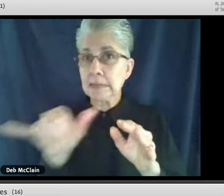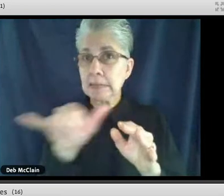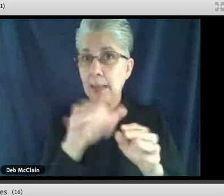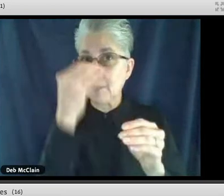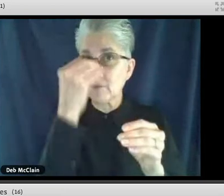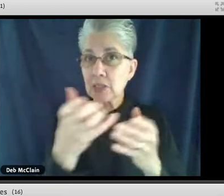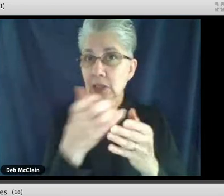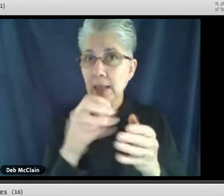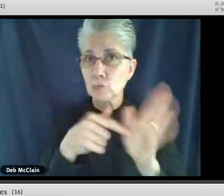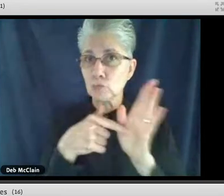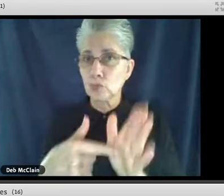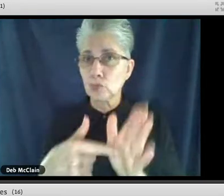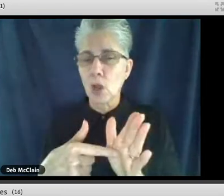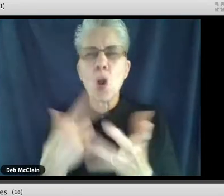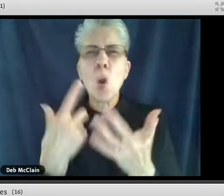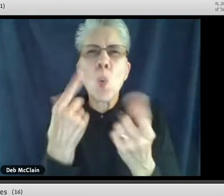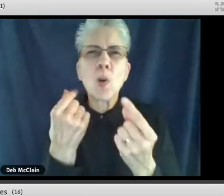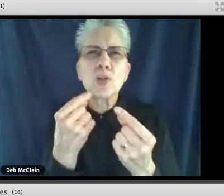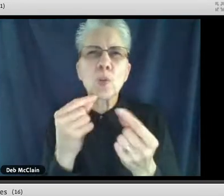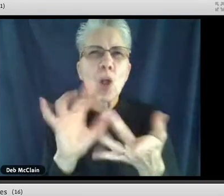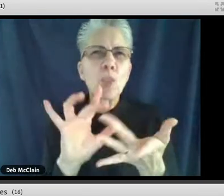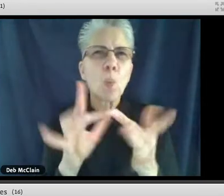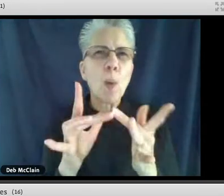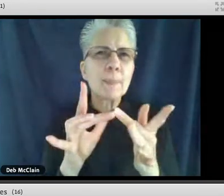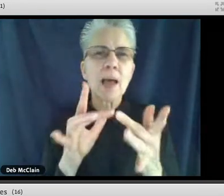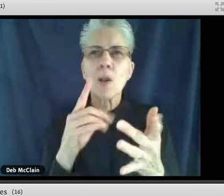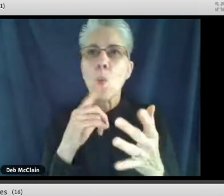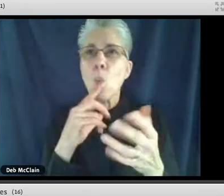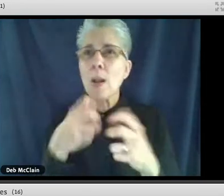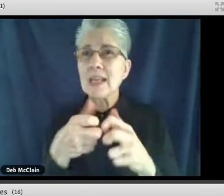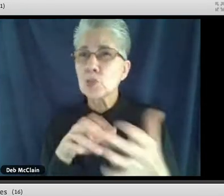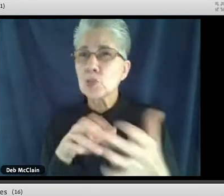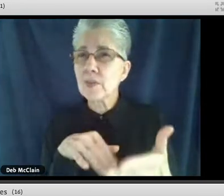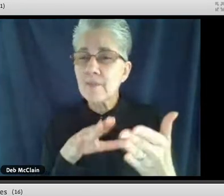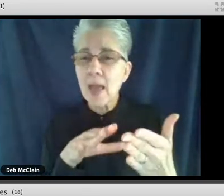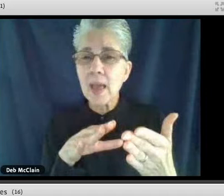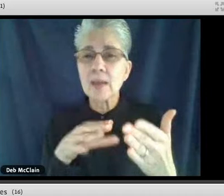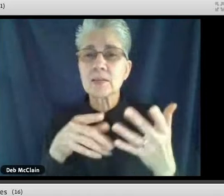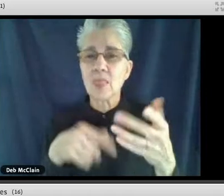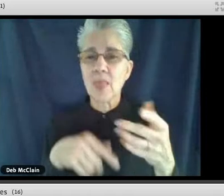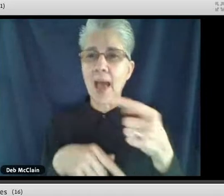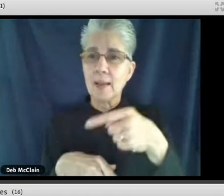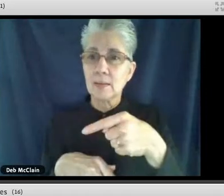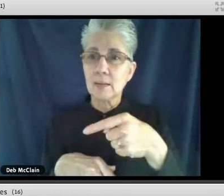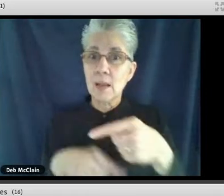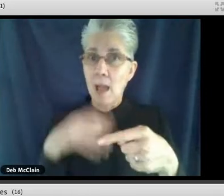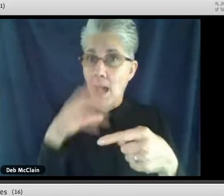What are they doing on the site, and what issues did they face? Were your assumptions correct?